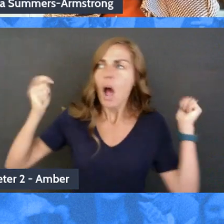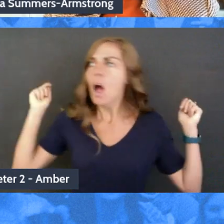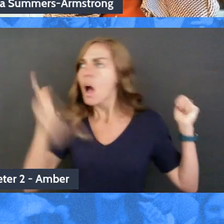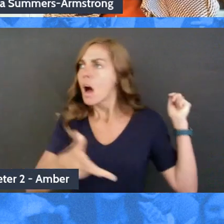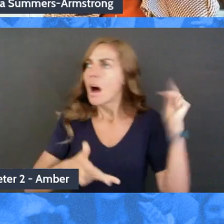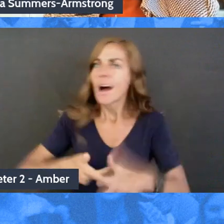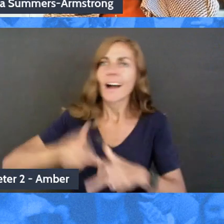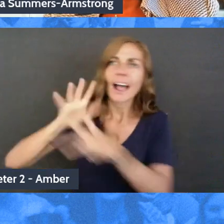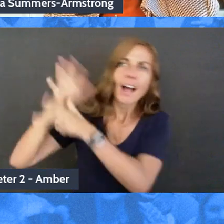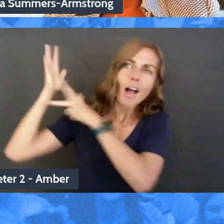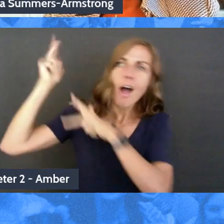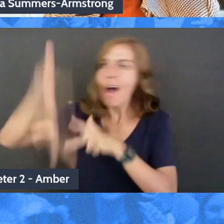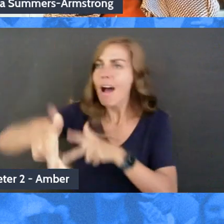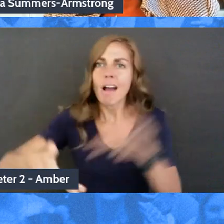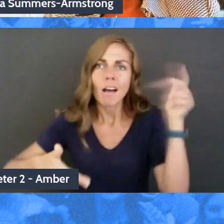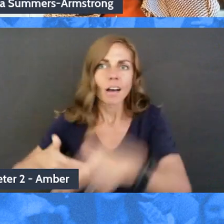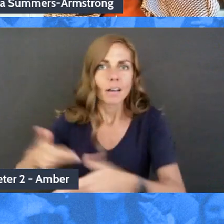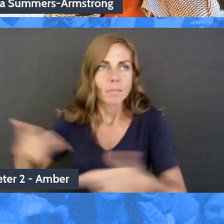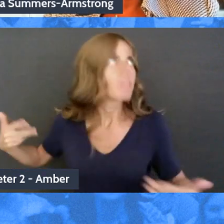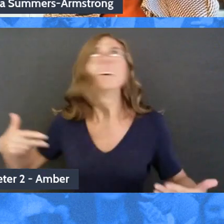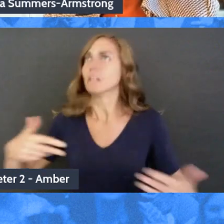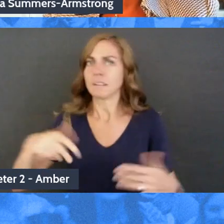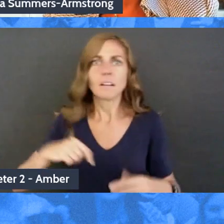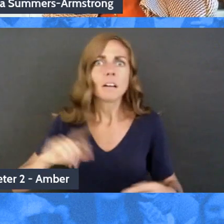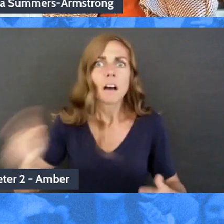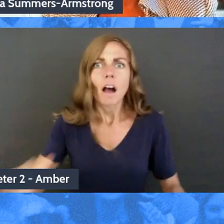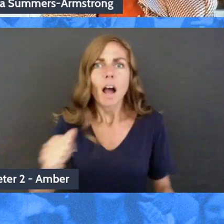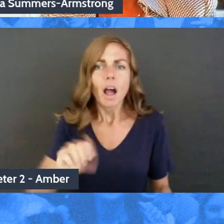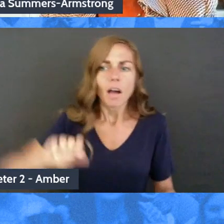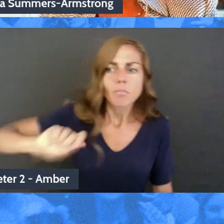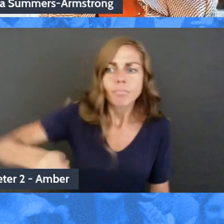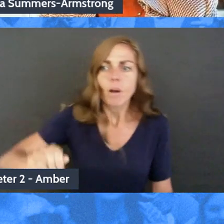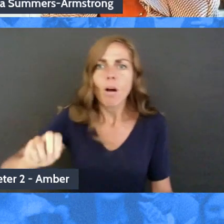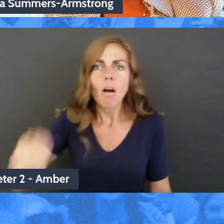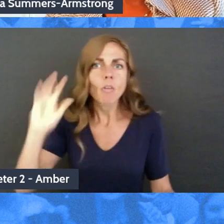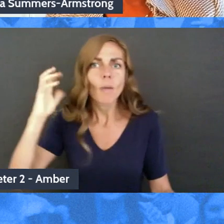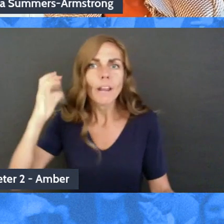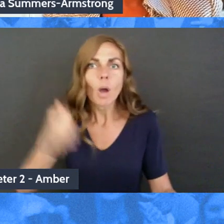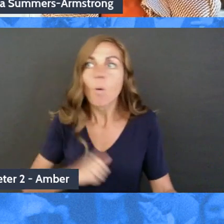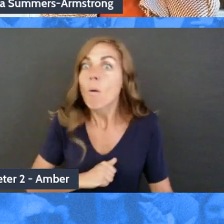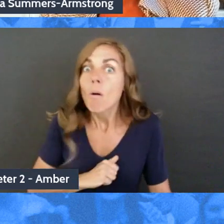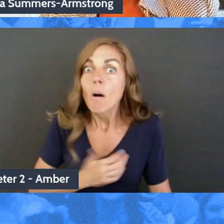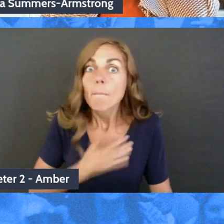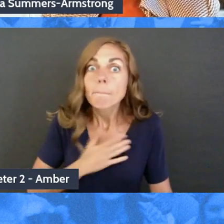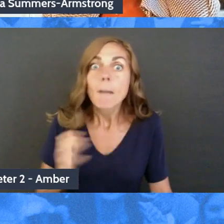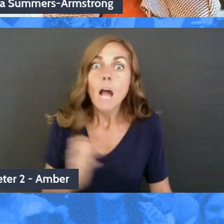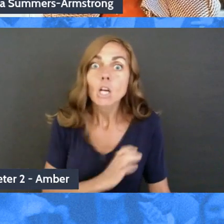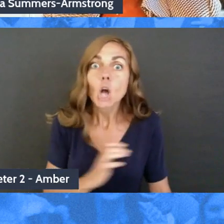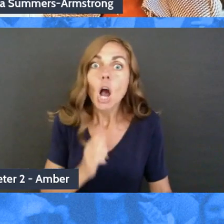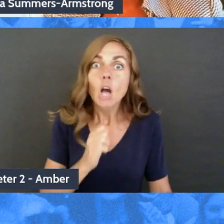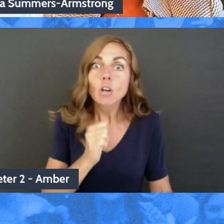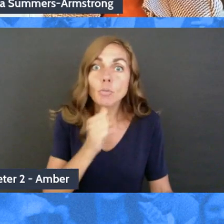And I turned on the radio just in time to hear that my Congresswoman Gabrielle Giffords had just been shot.